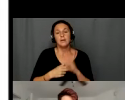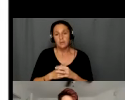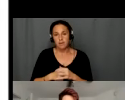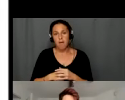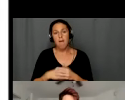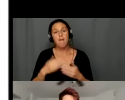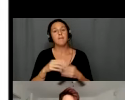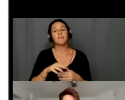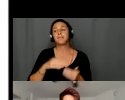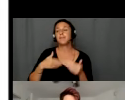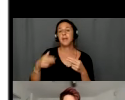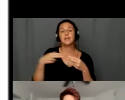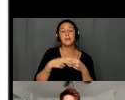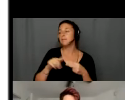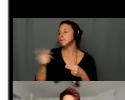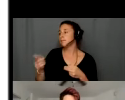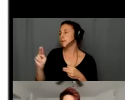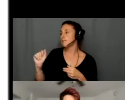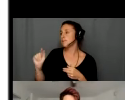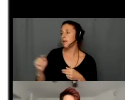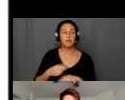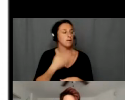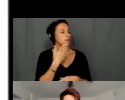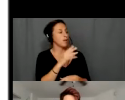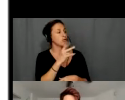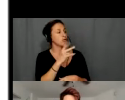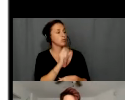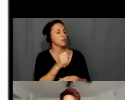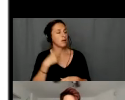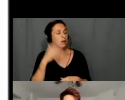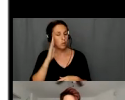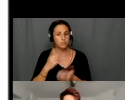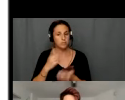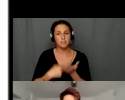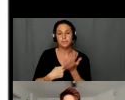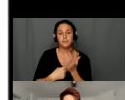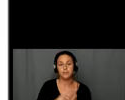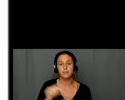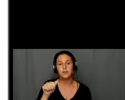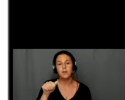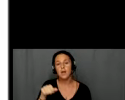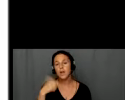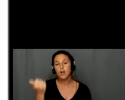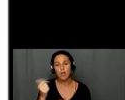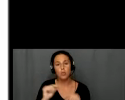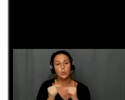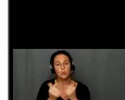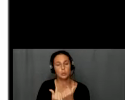Natalie: Thank you Chris, so I will cover another group that we really